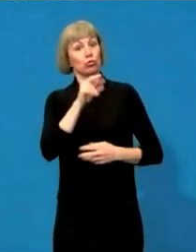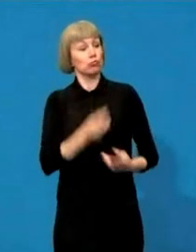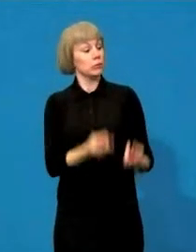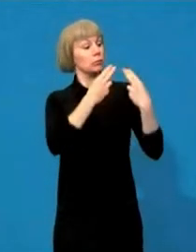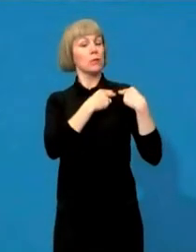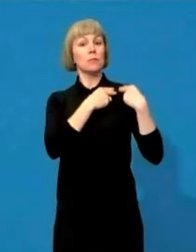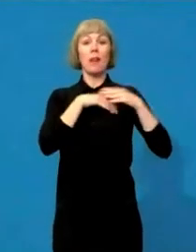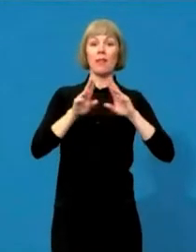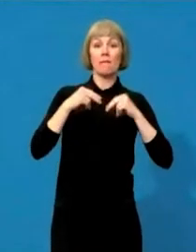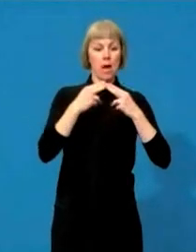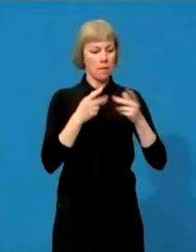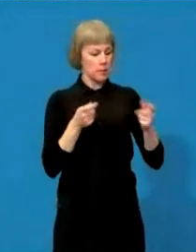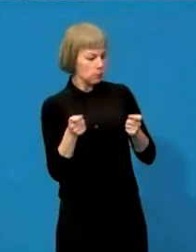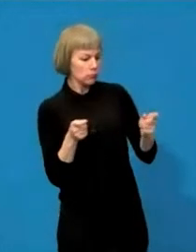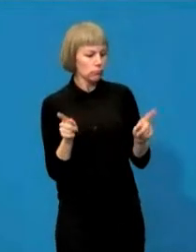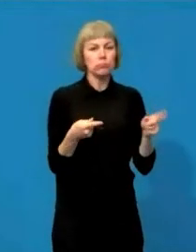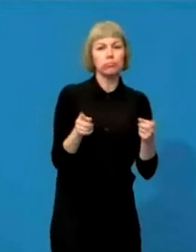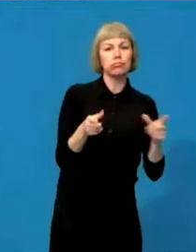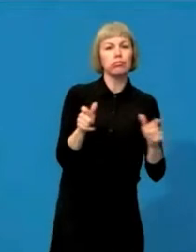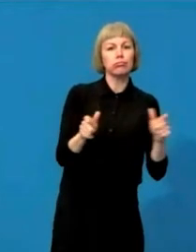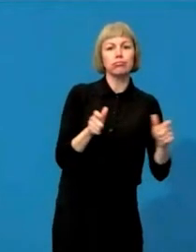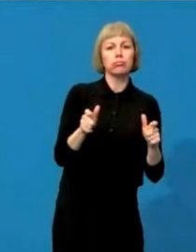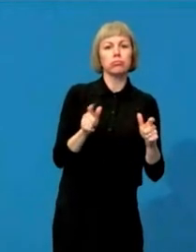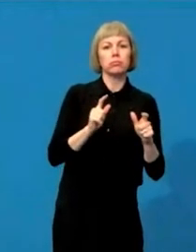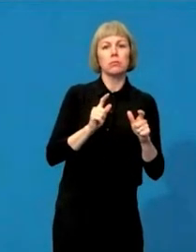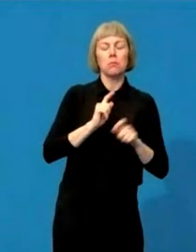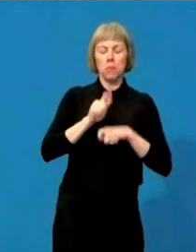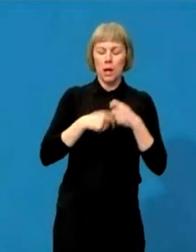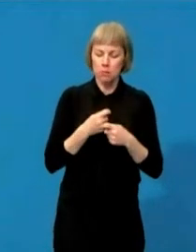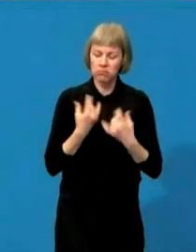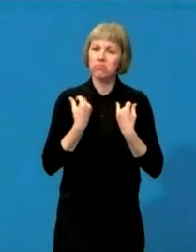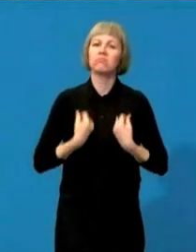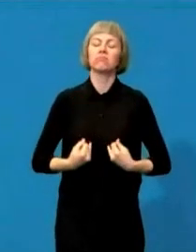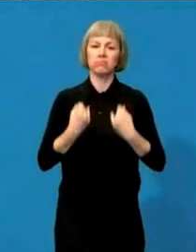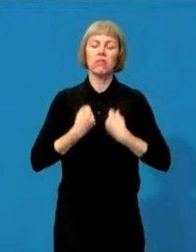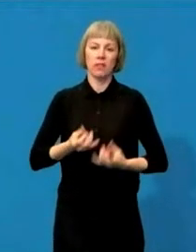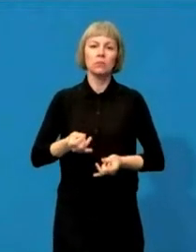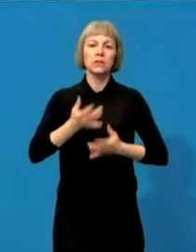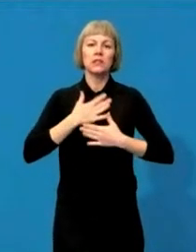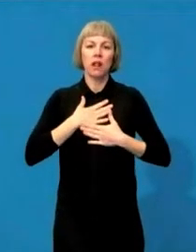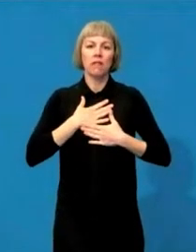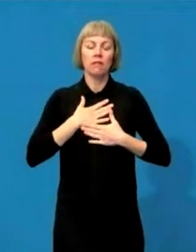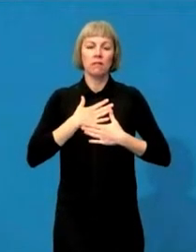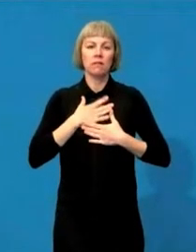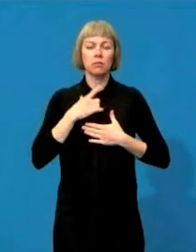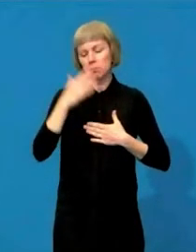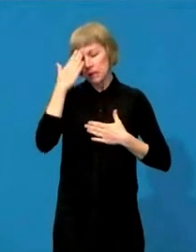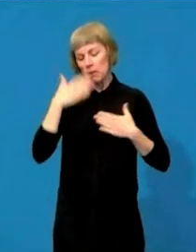family work are compromised themselves, and so the kids become traumatised because of the